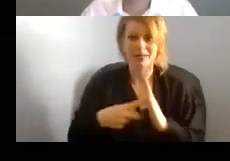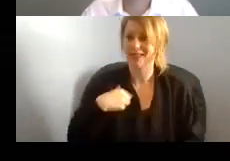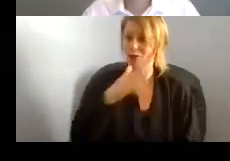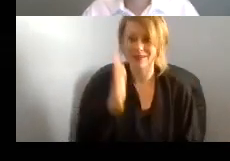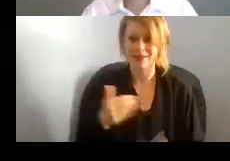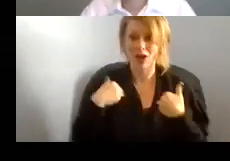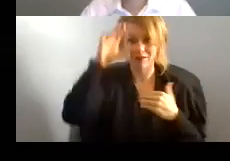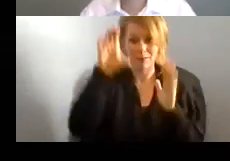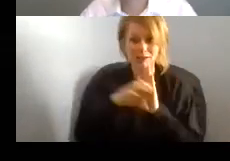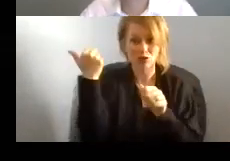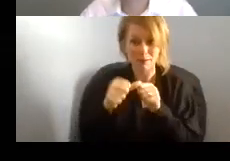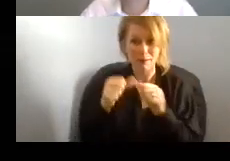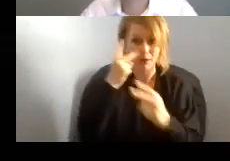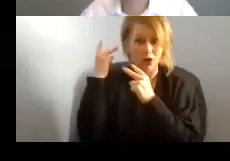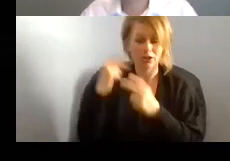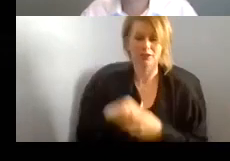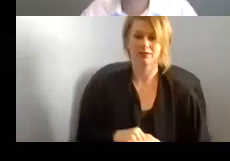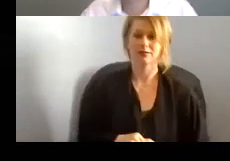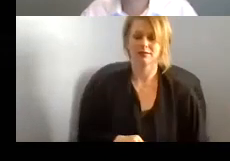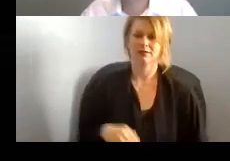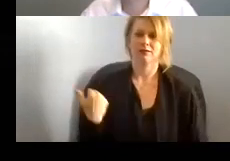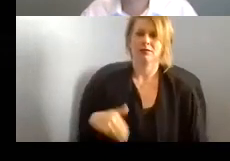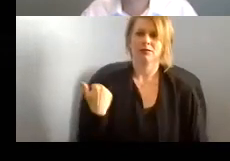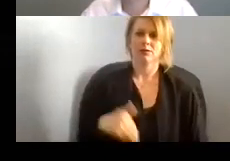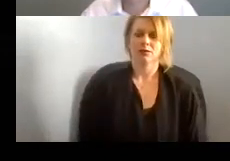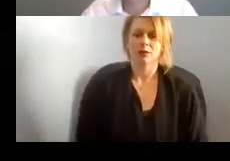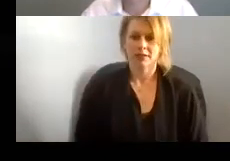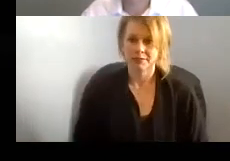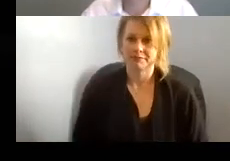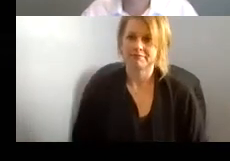Now, the point is, if I had entered into that interaction with the assumption